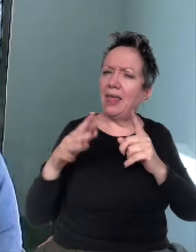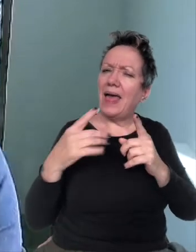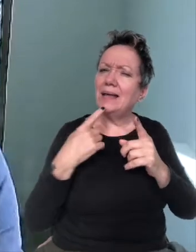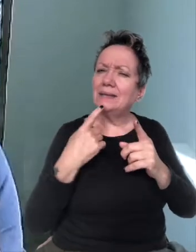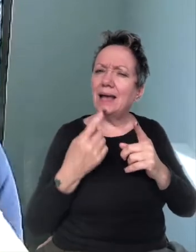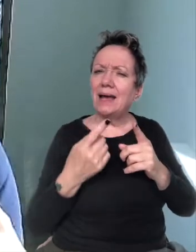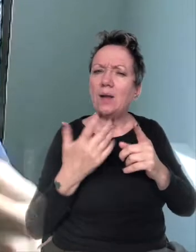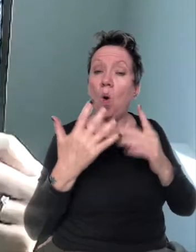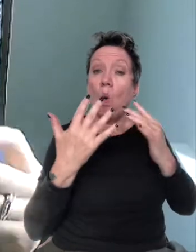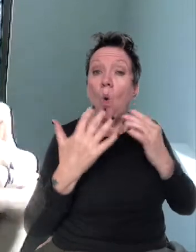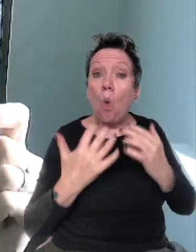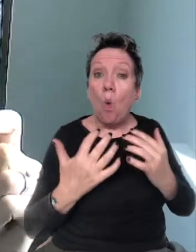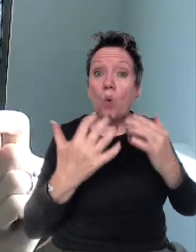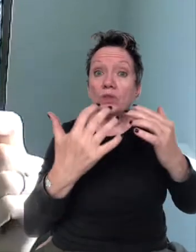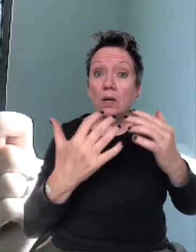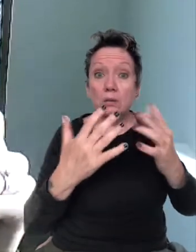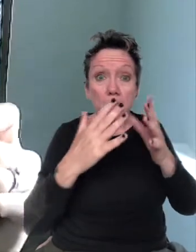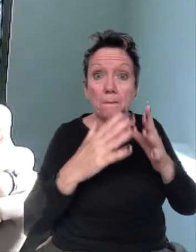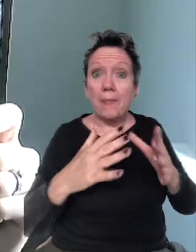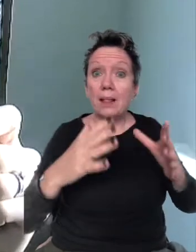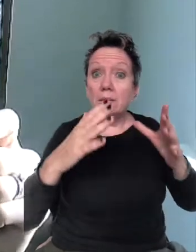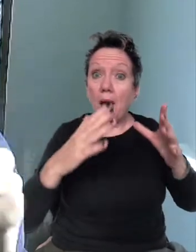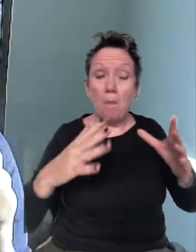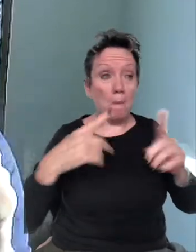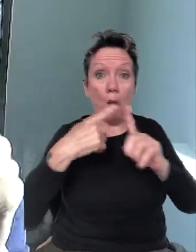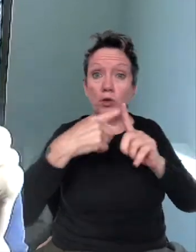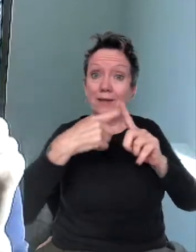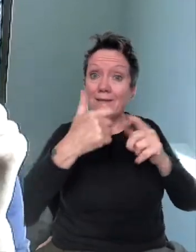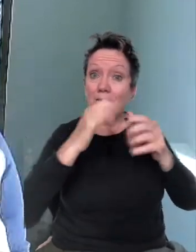that they might build in their really positive relationships, they felt they